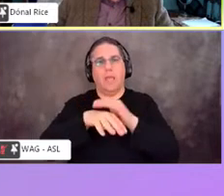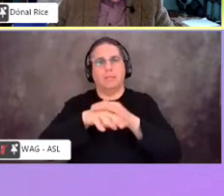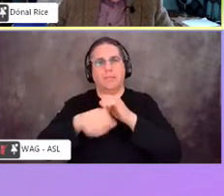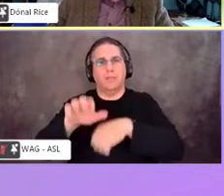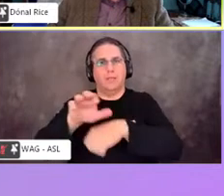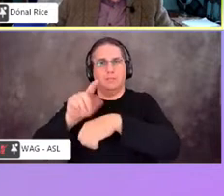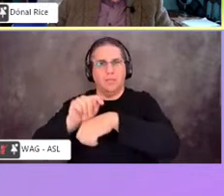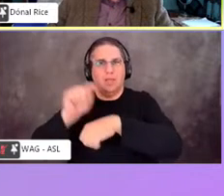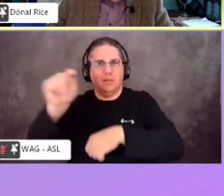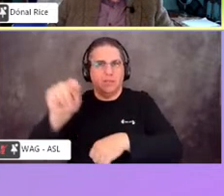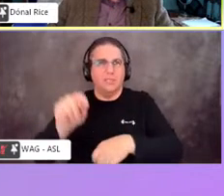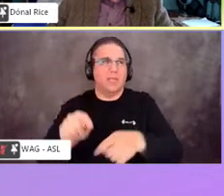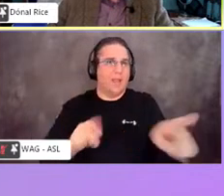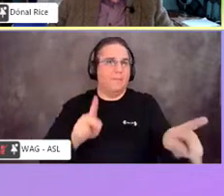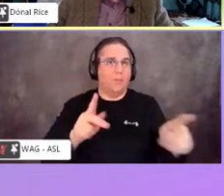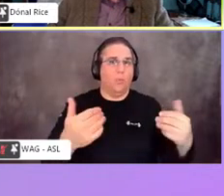about fixing it. It is certainly how